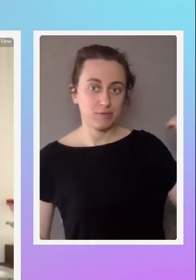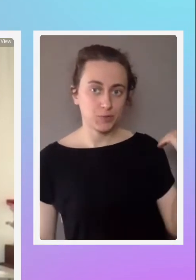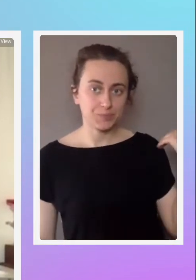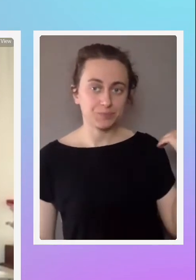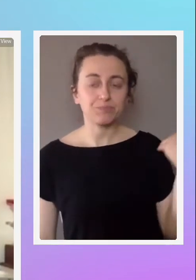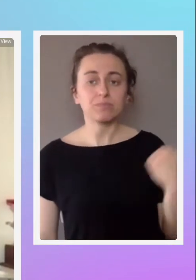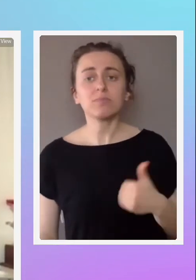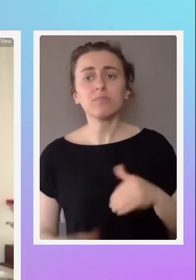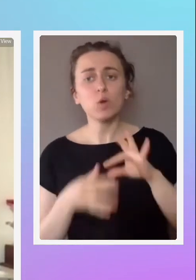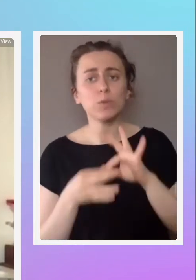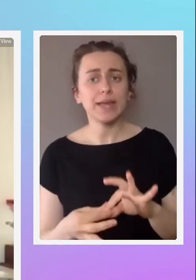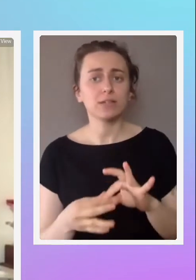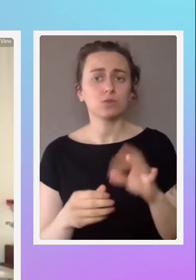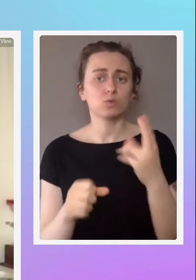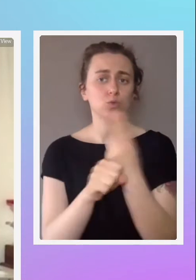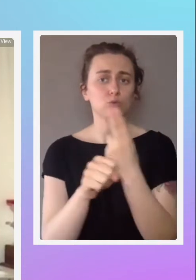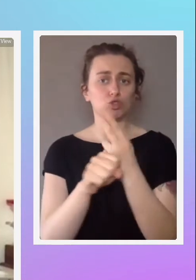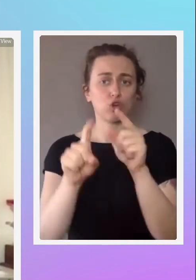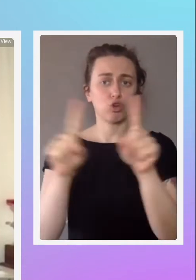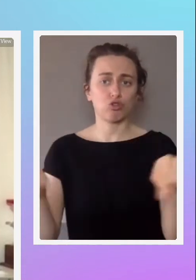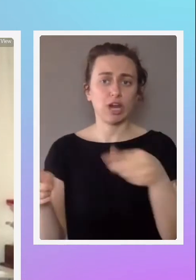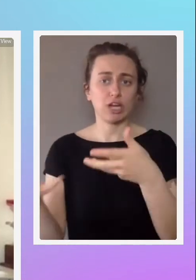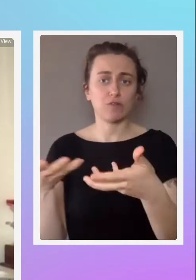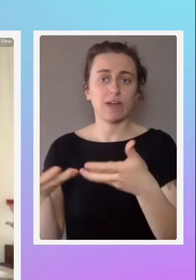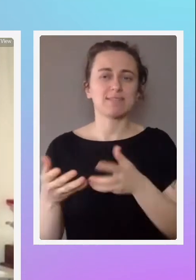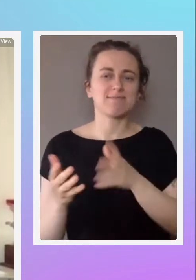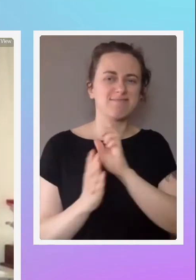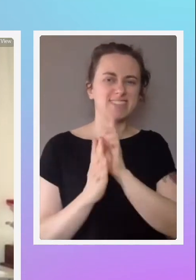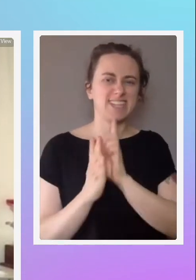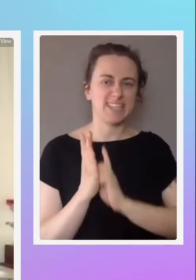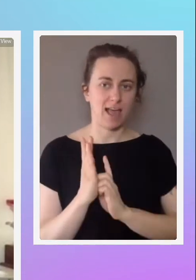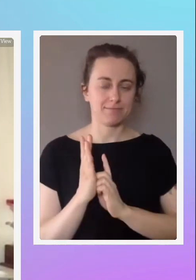for a broad range of accommodation.